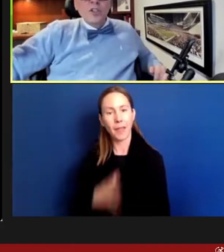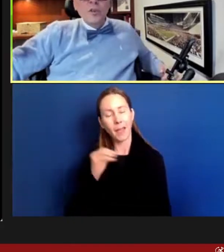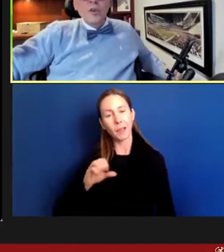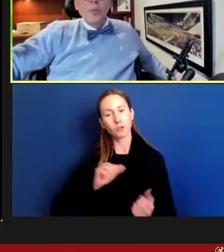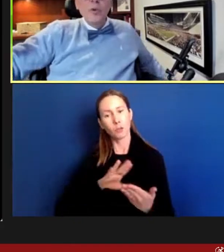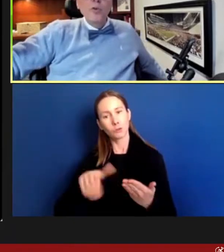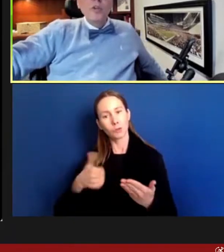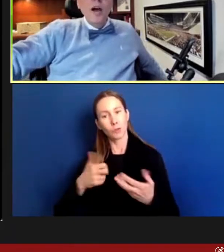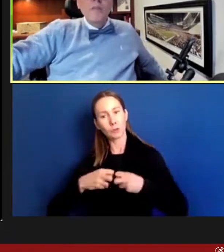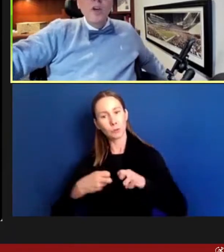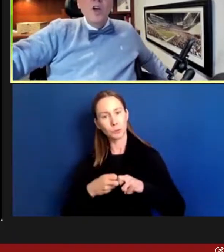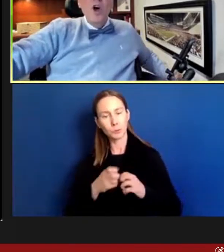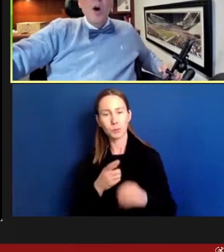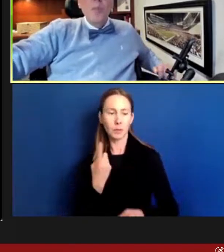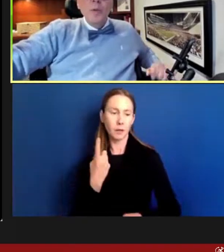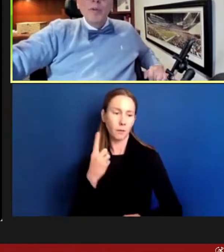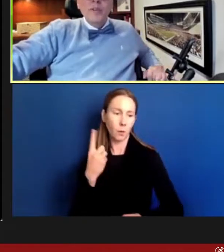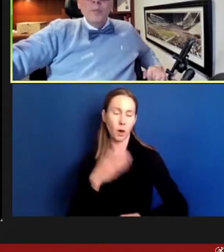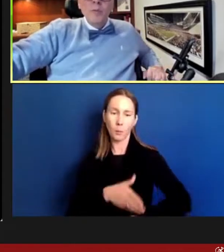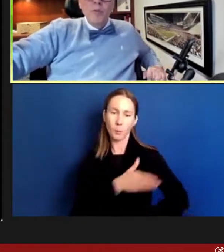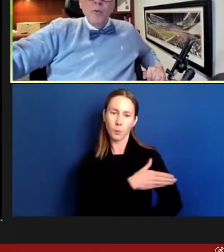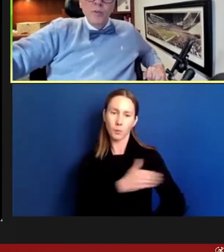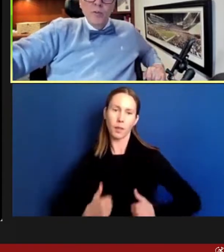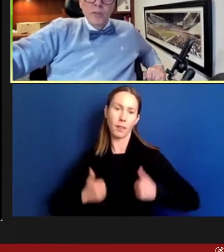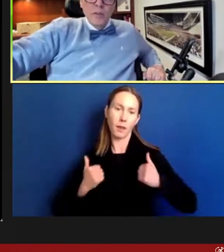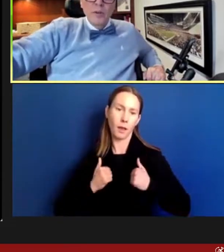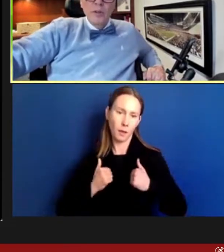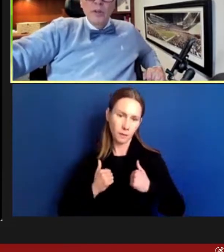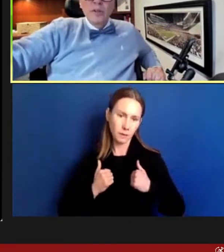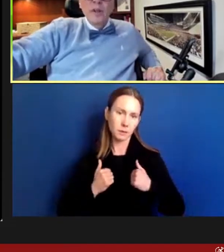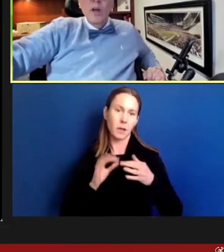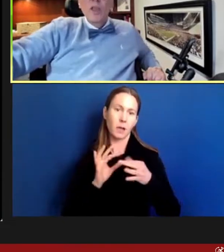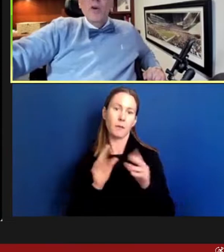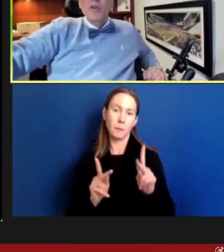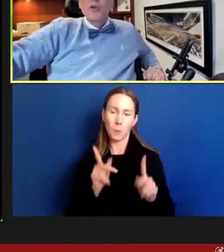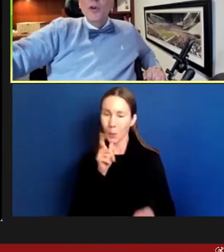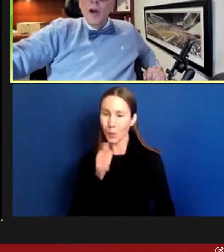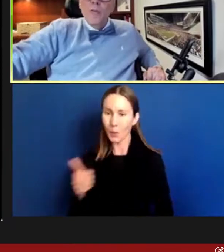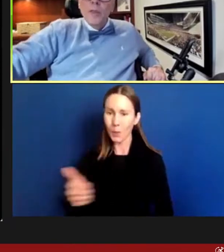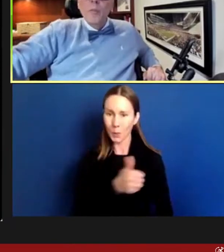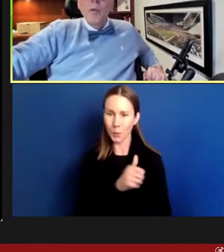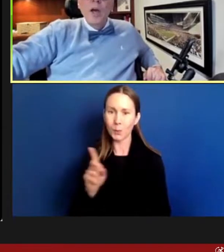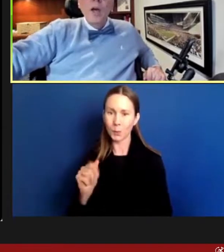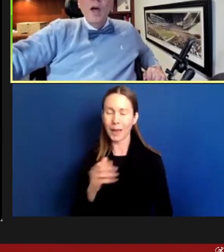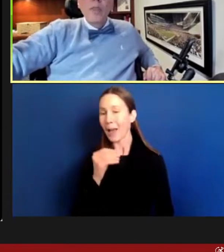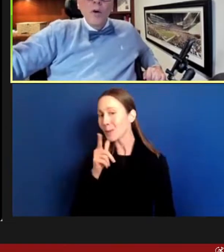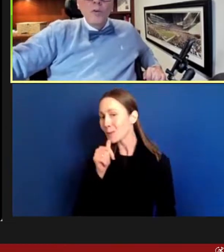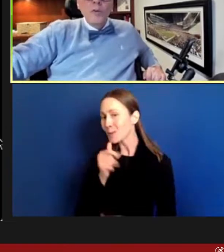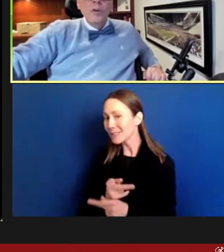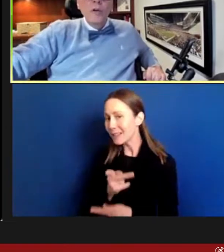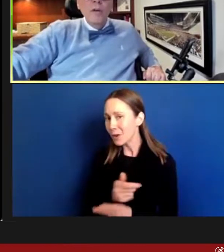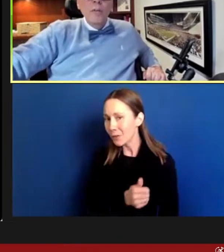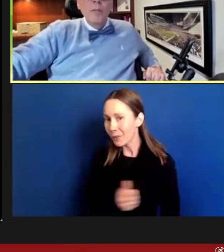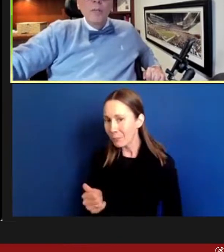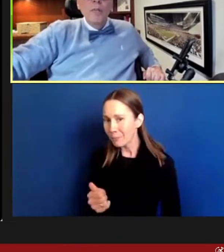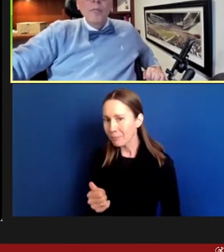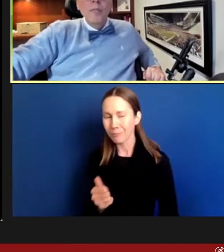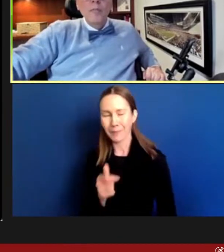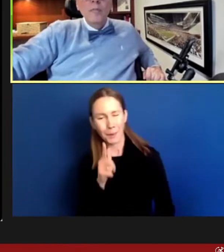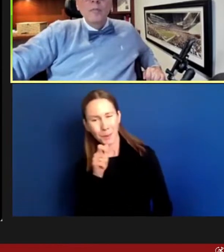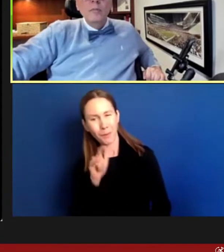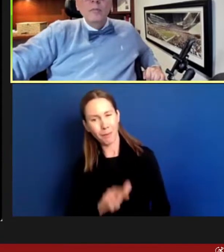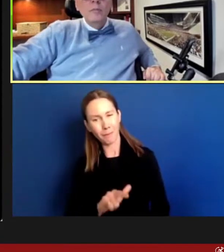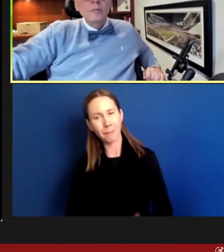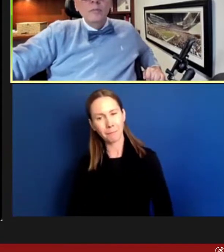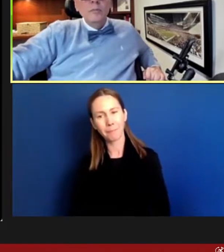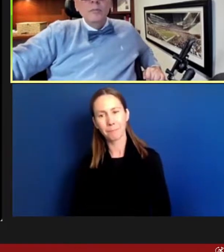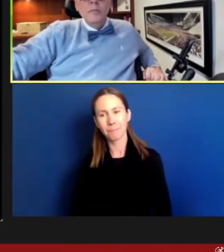to improve the lives of people with disabilities, those who care for them, and those who love them.